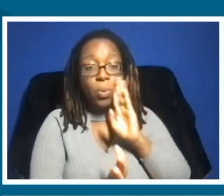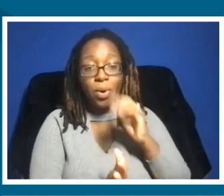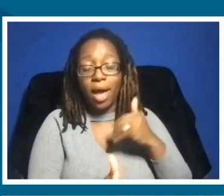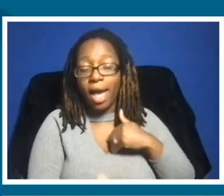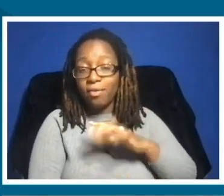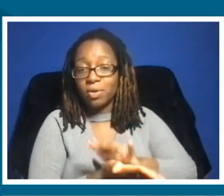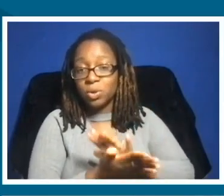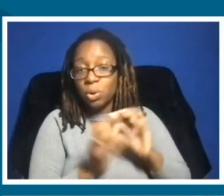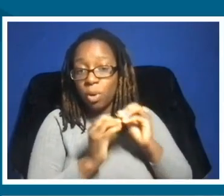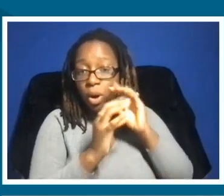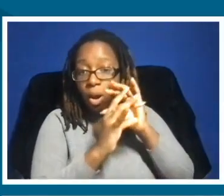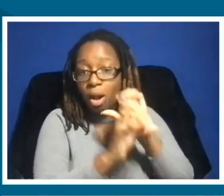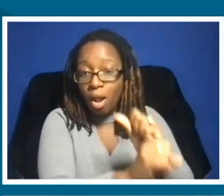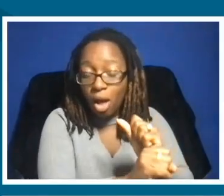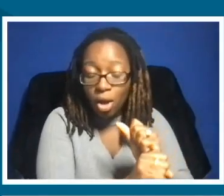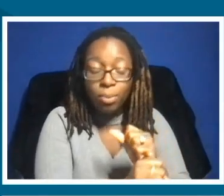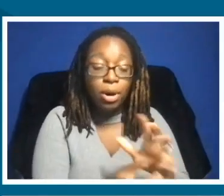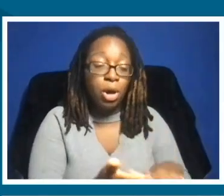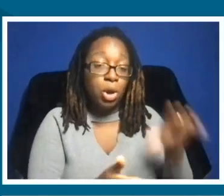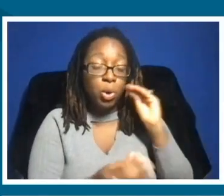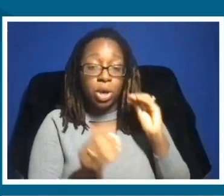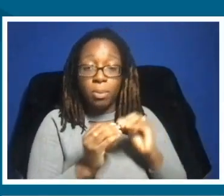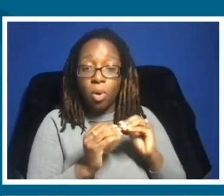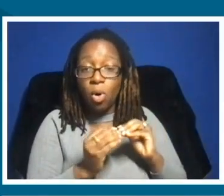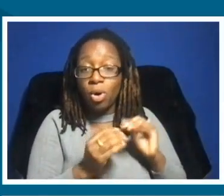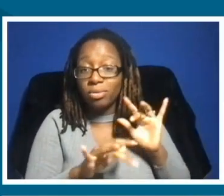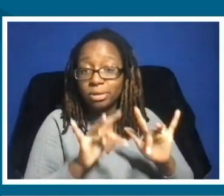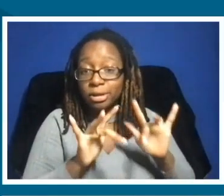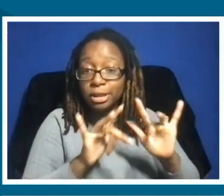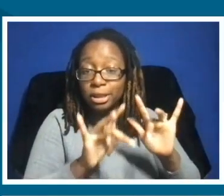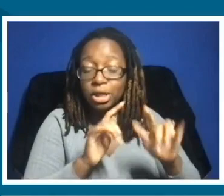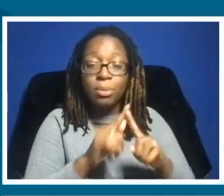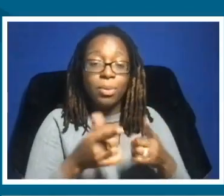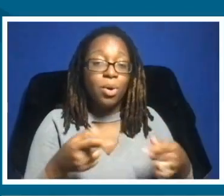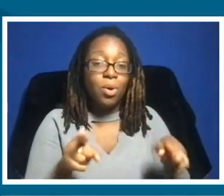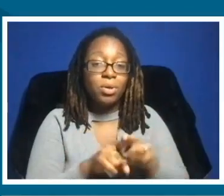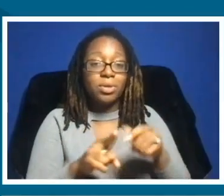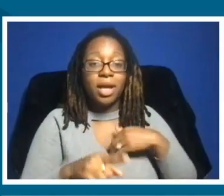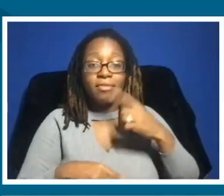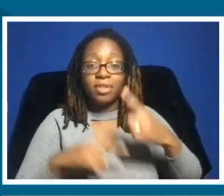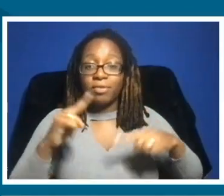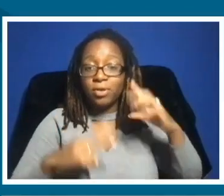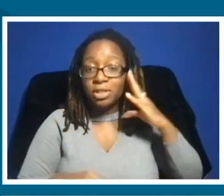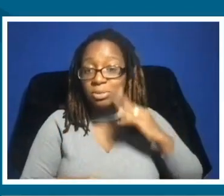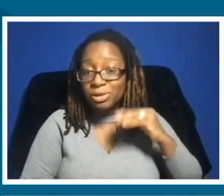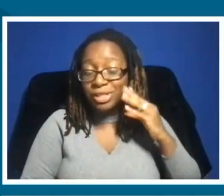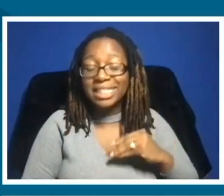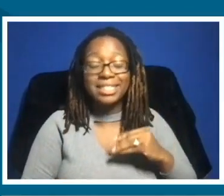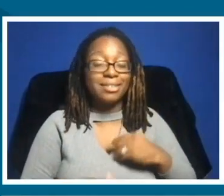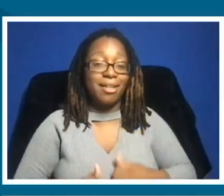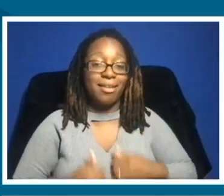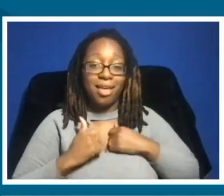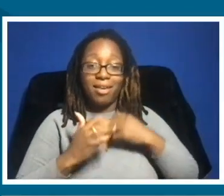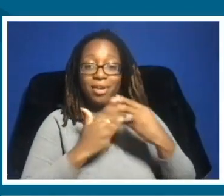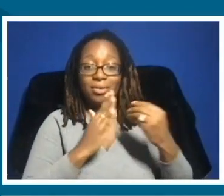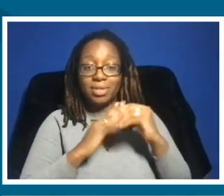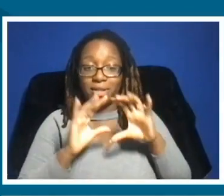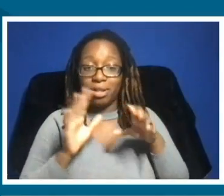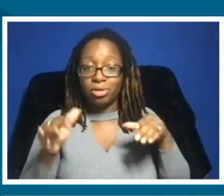sticky while also preparing students for navigating diverse environments in life outside the classroom